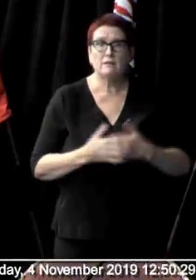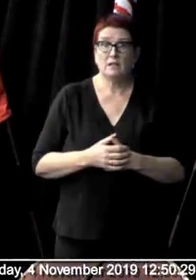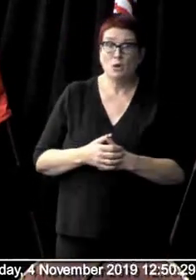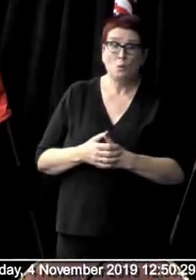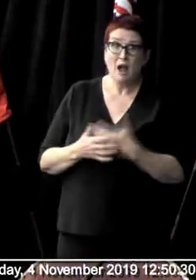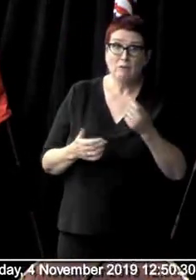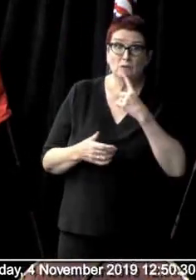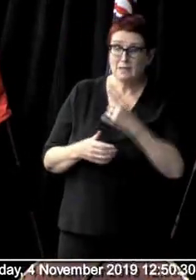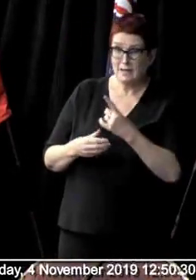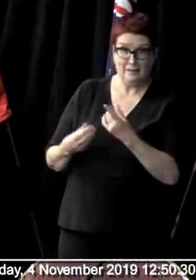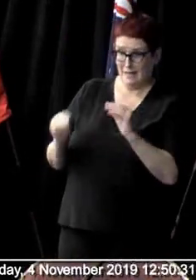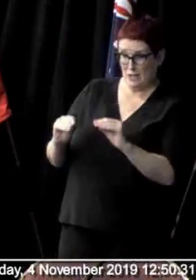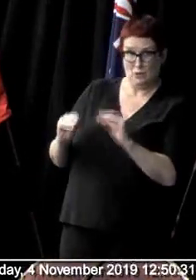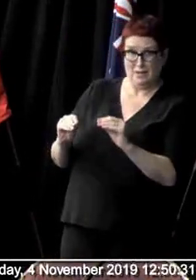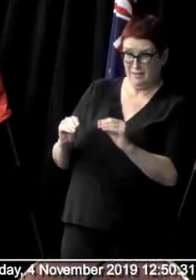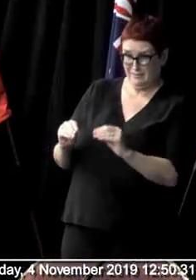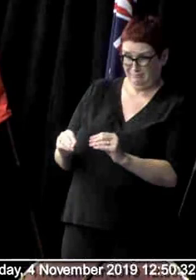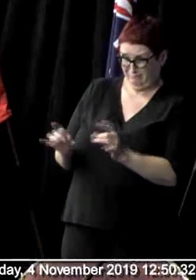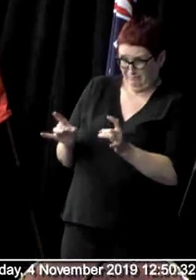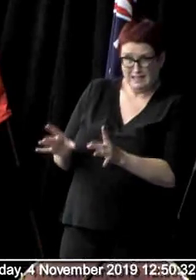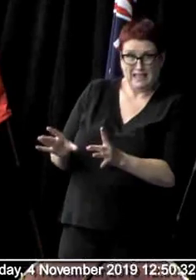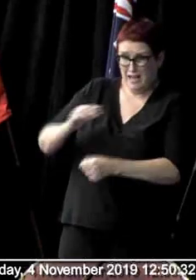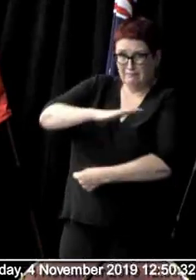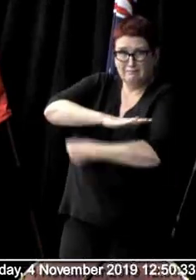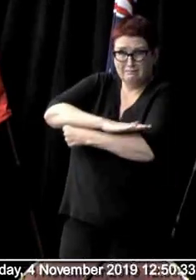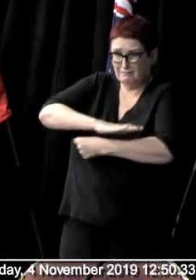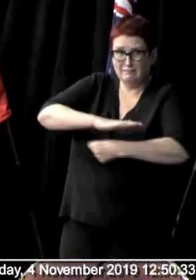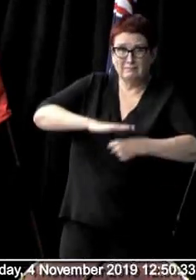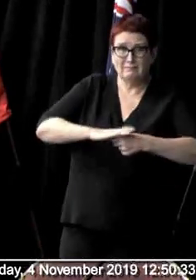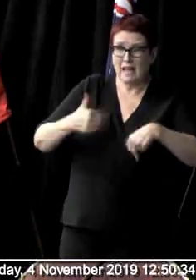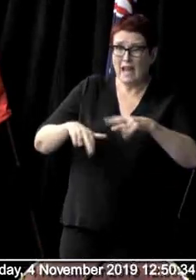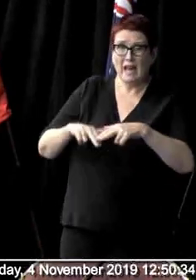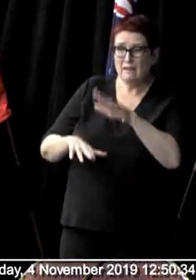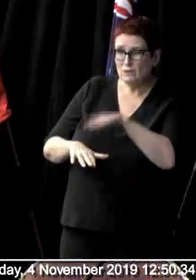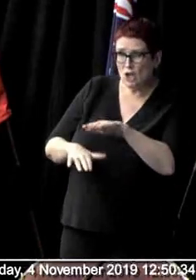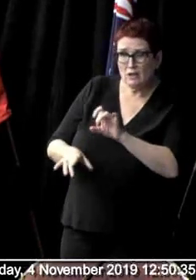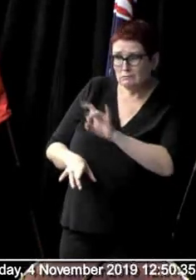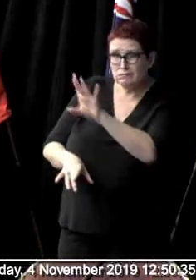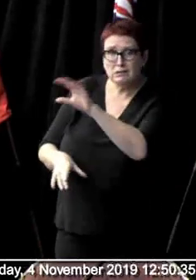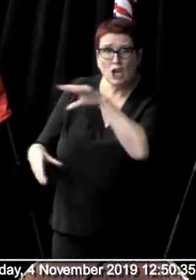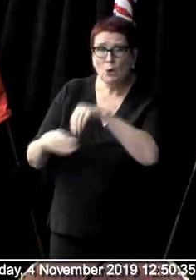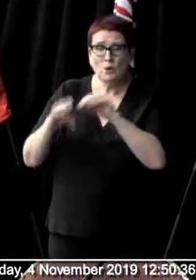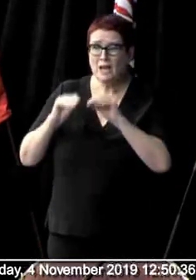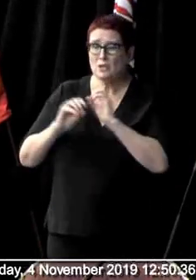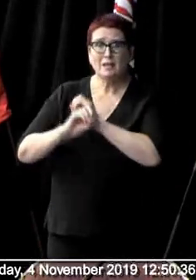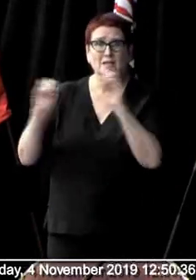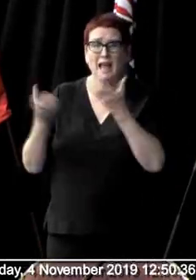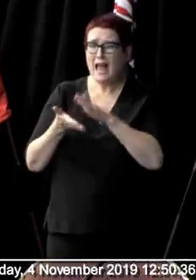If we don’t include kids in the education system, how can we include them in the community, in the workplace.